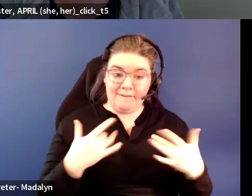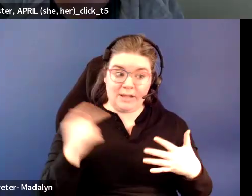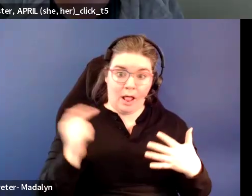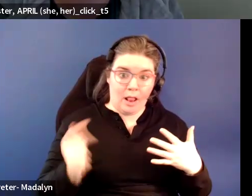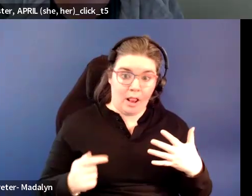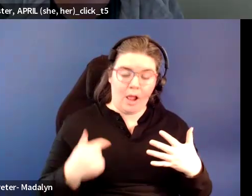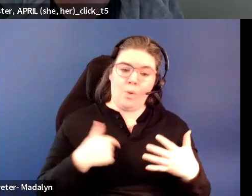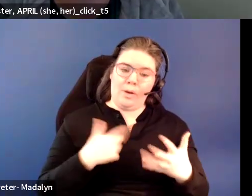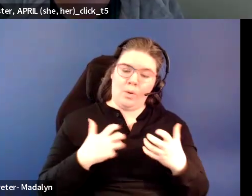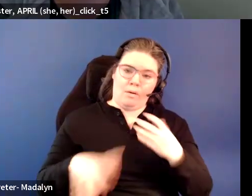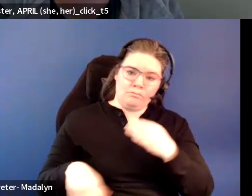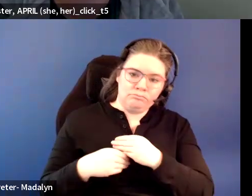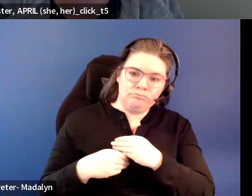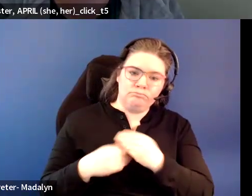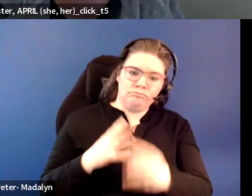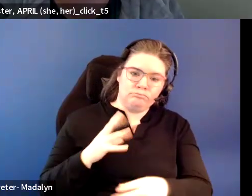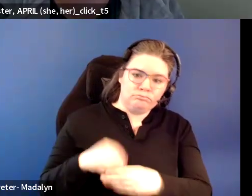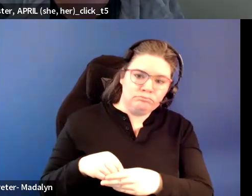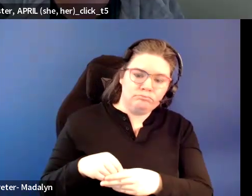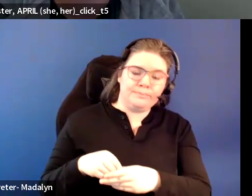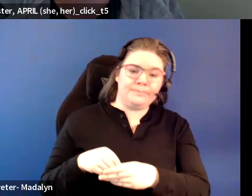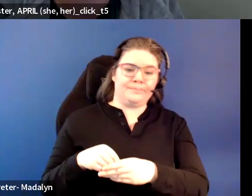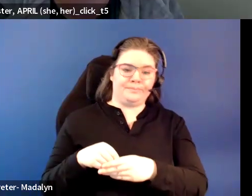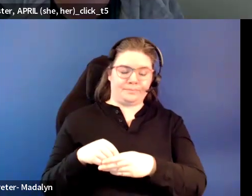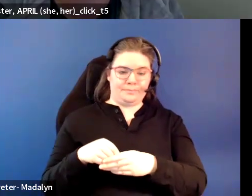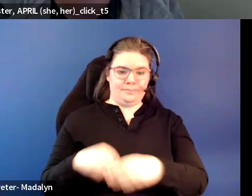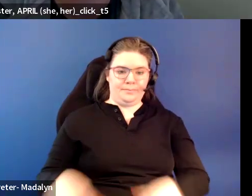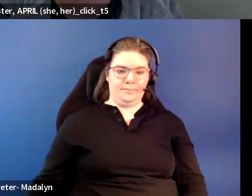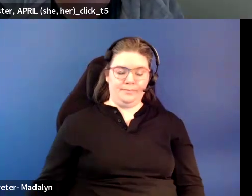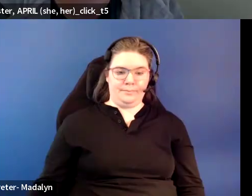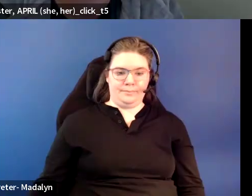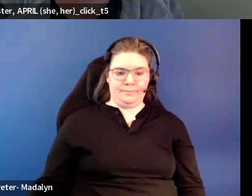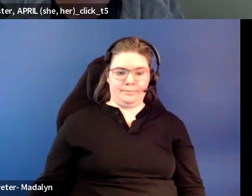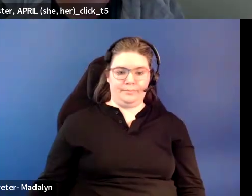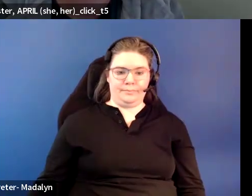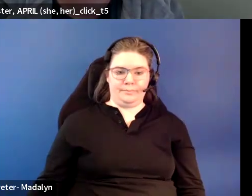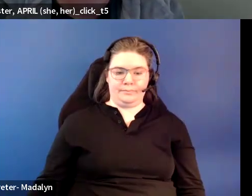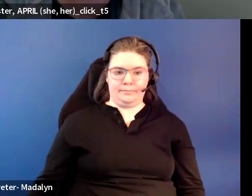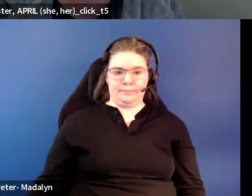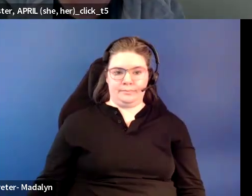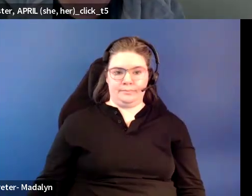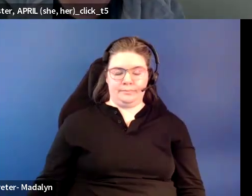Carolyn Grawi: for this purpose, and just go forward from where we are. And that would be a possibility. Carolyn Grawi: Yeah.